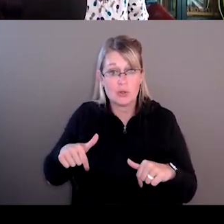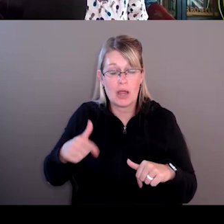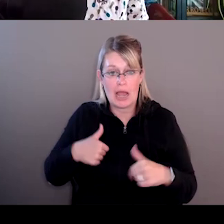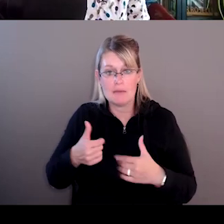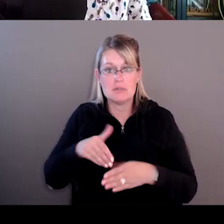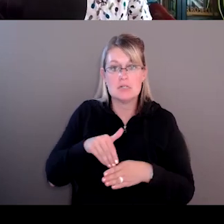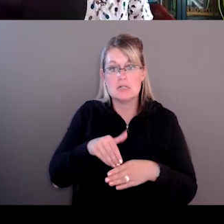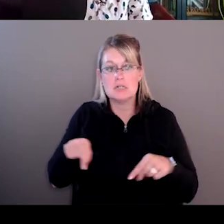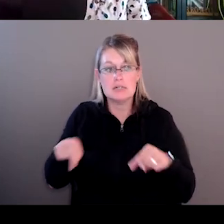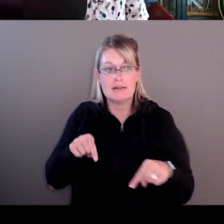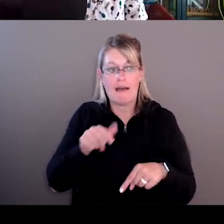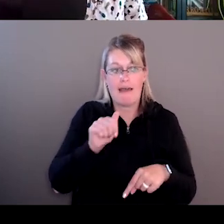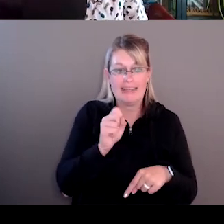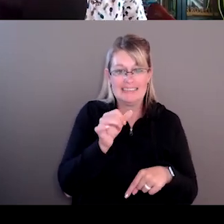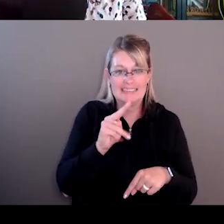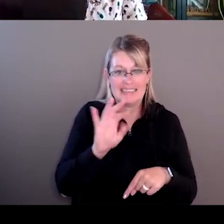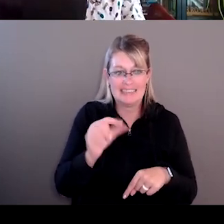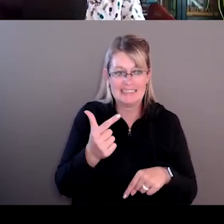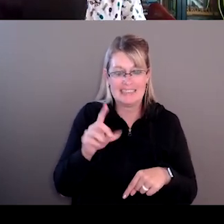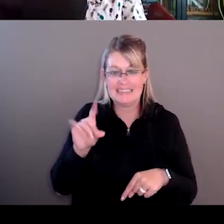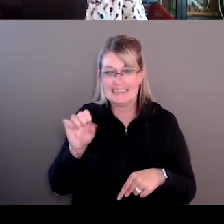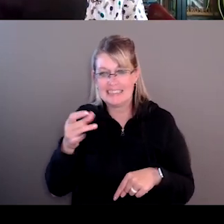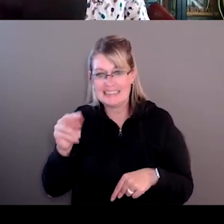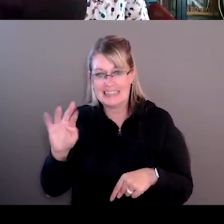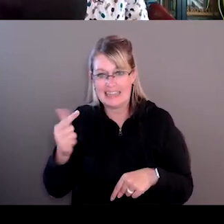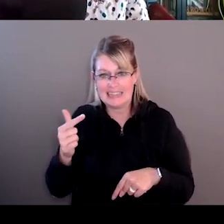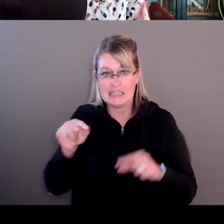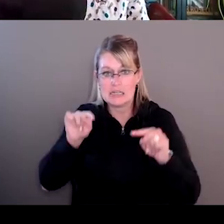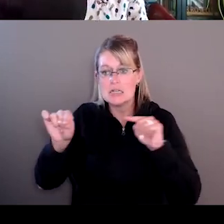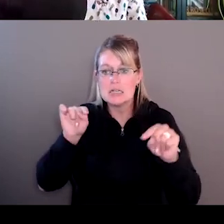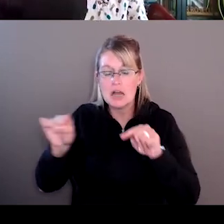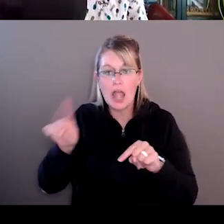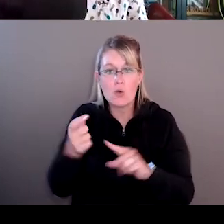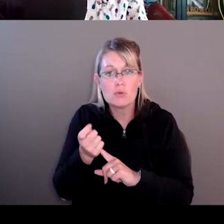descending and ascending with every click of the sorting button and I only remove ARIA sort from